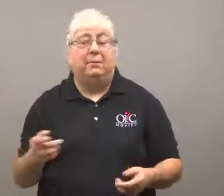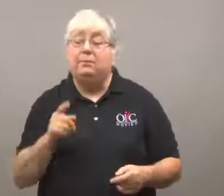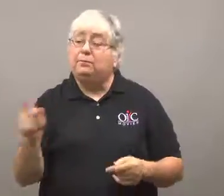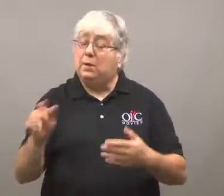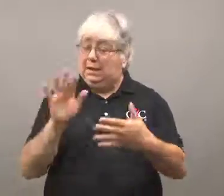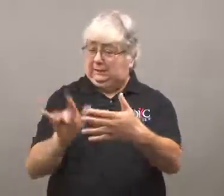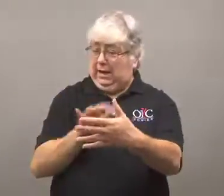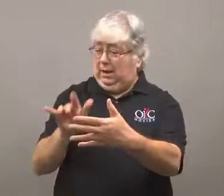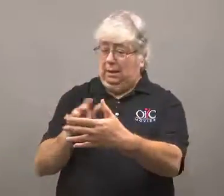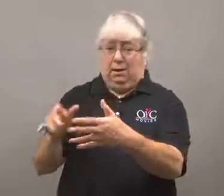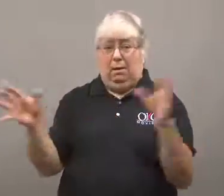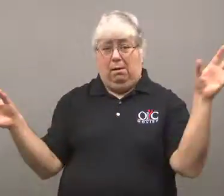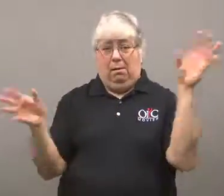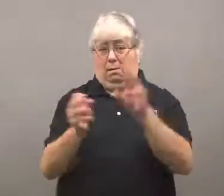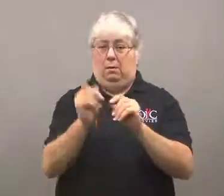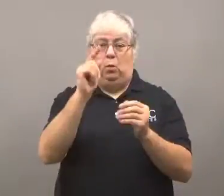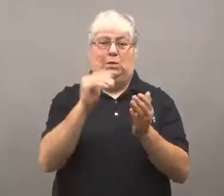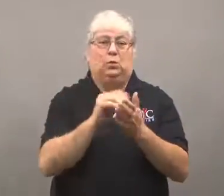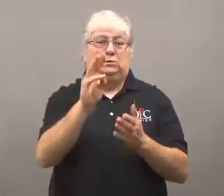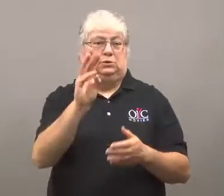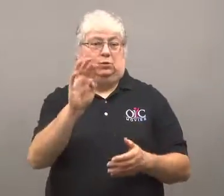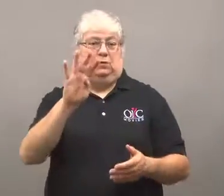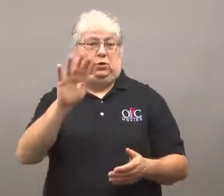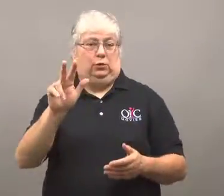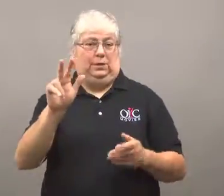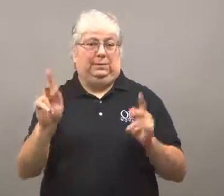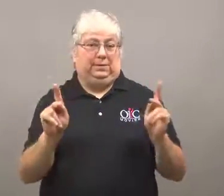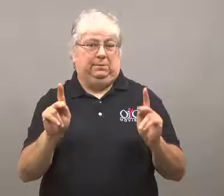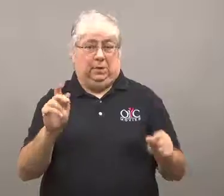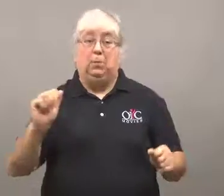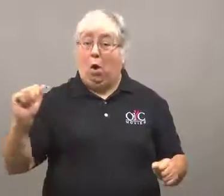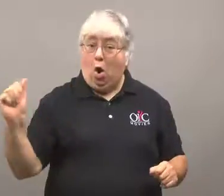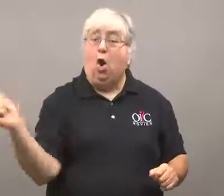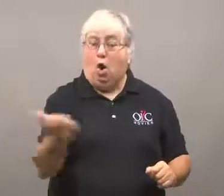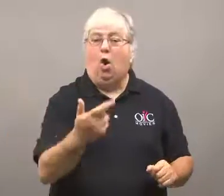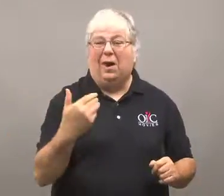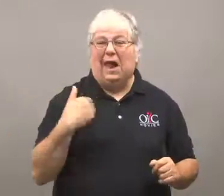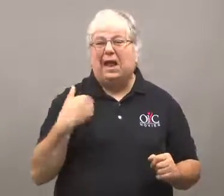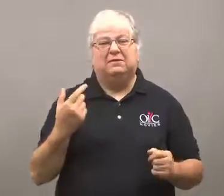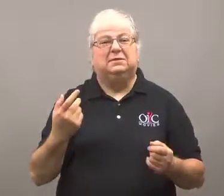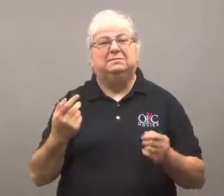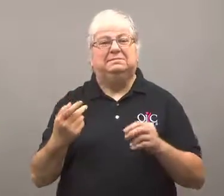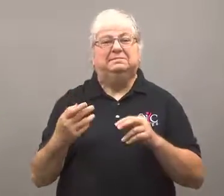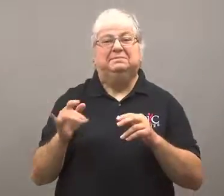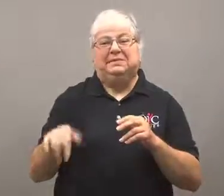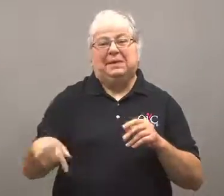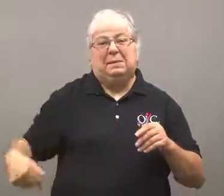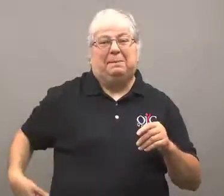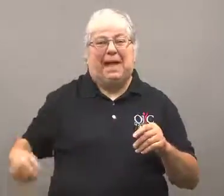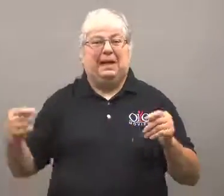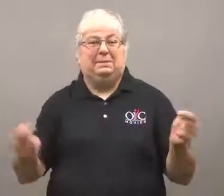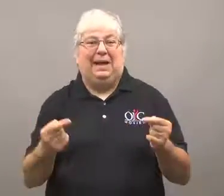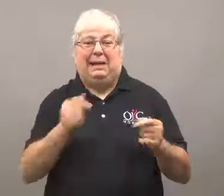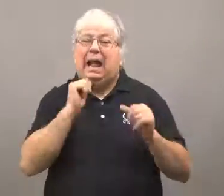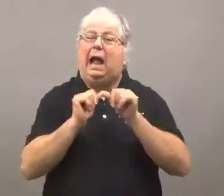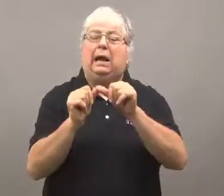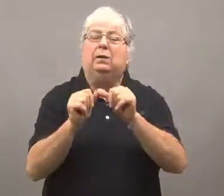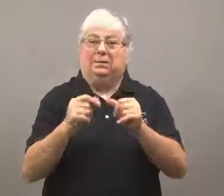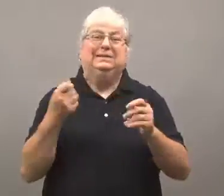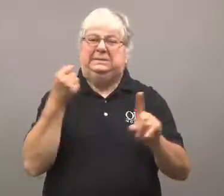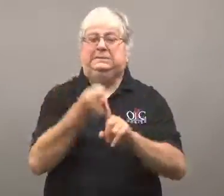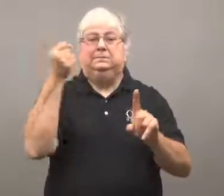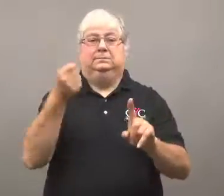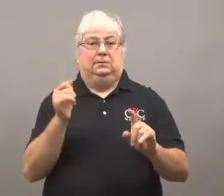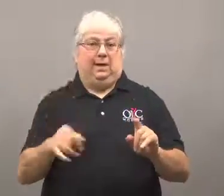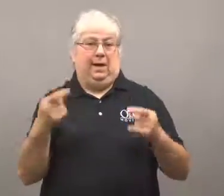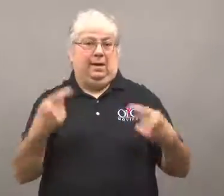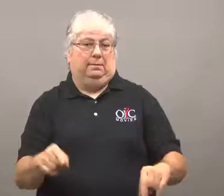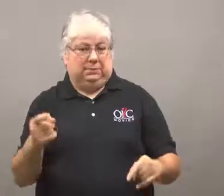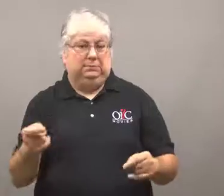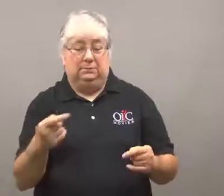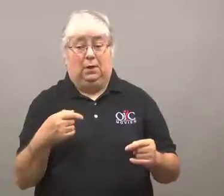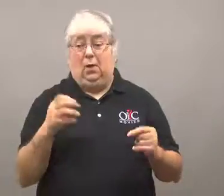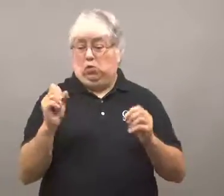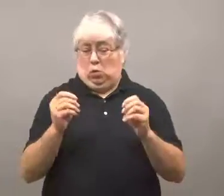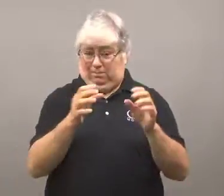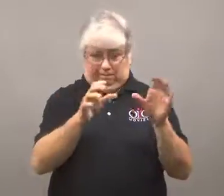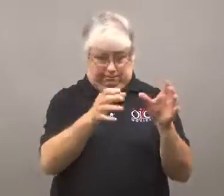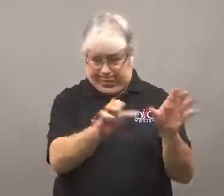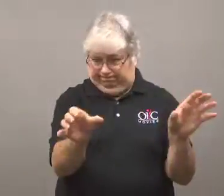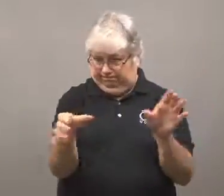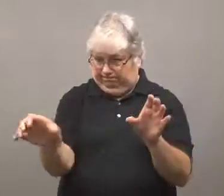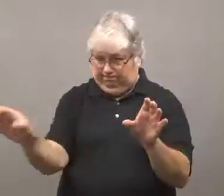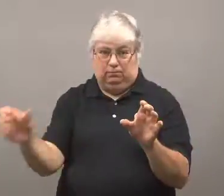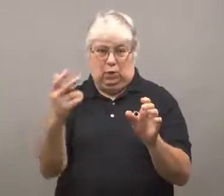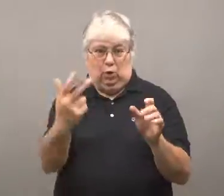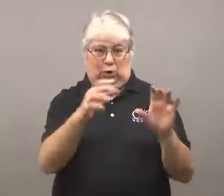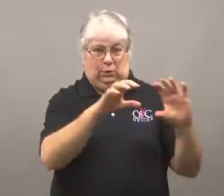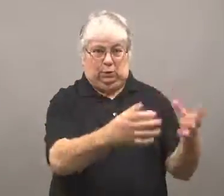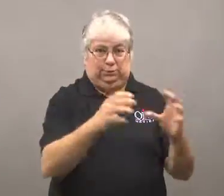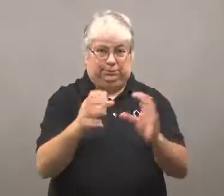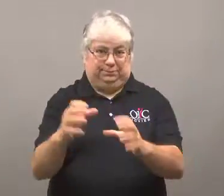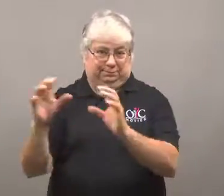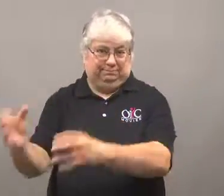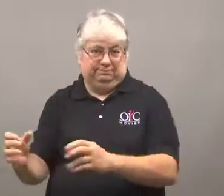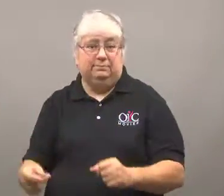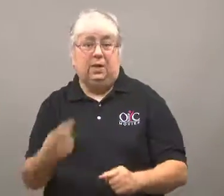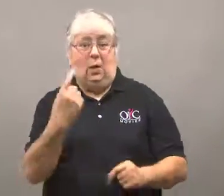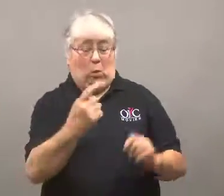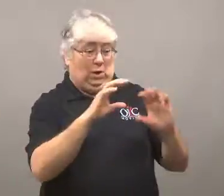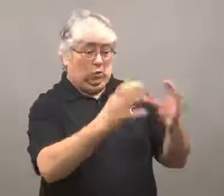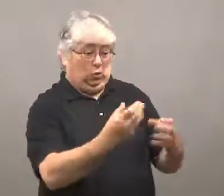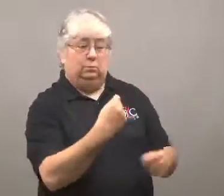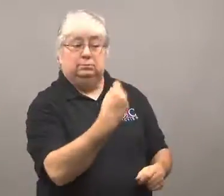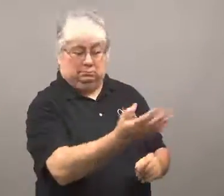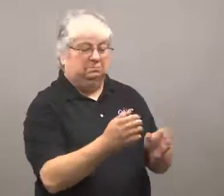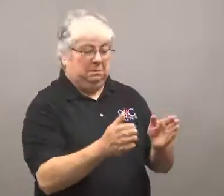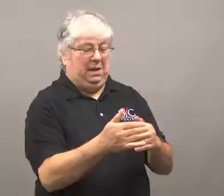It involved 1,643 people, all suffering from acute lower back pain.